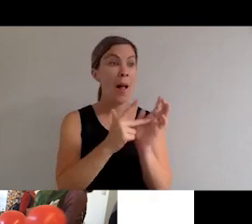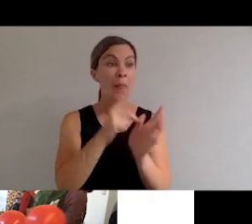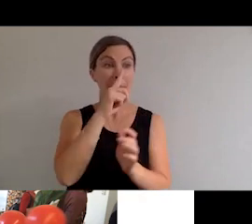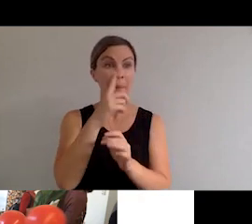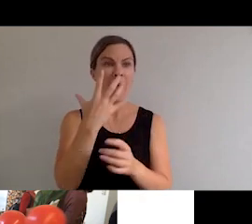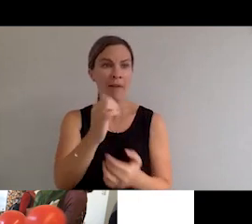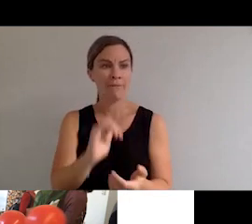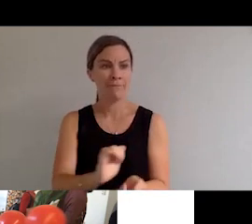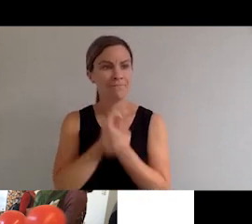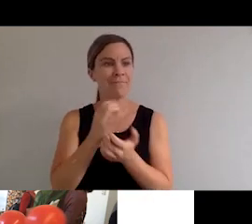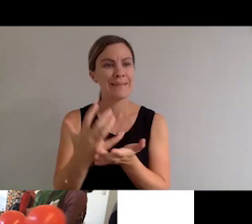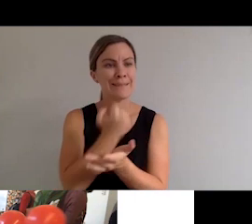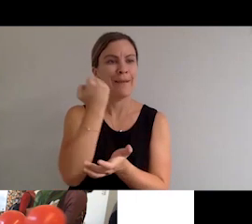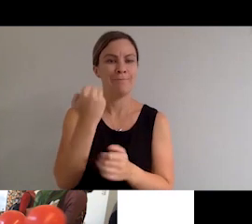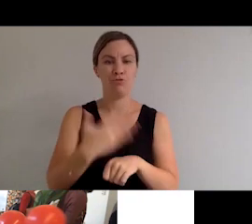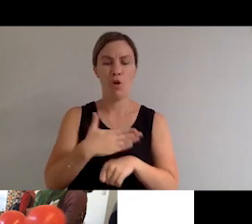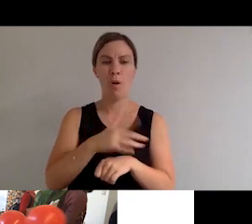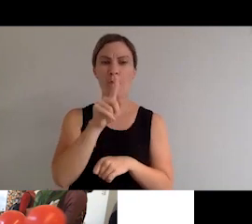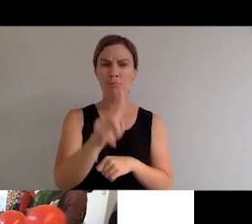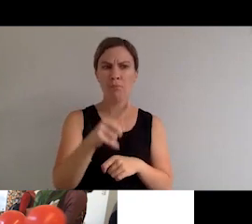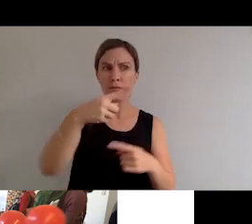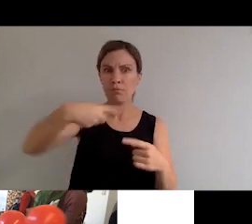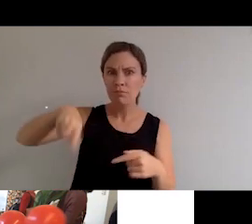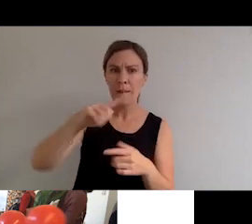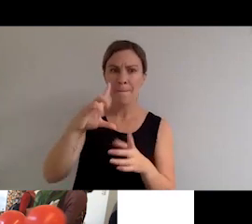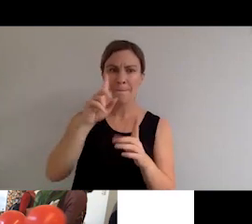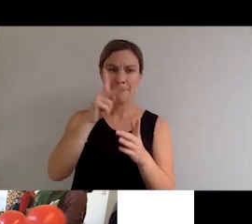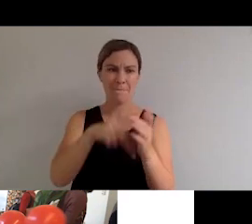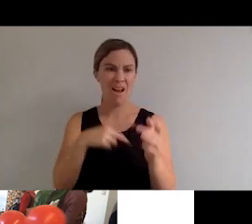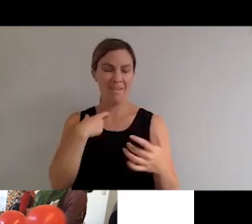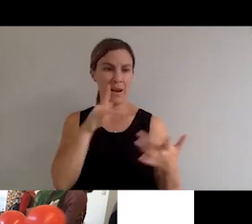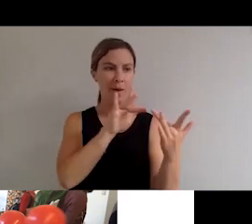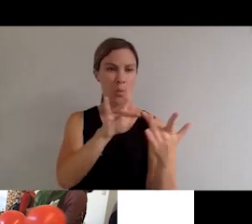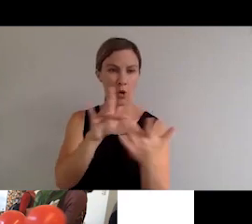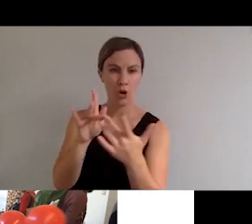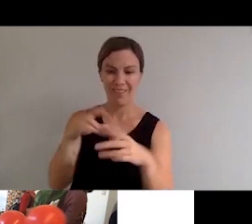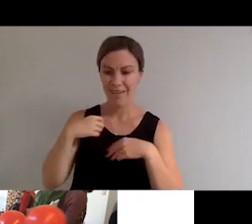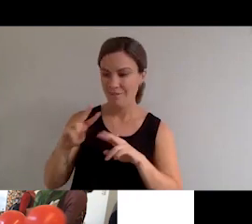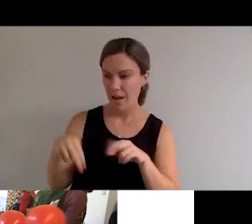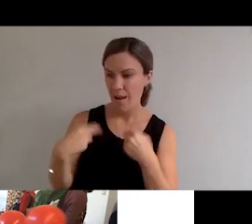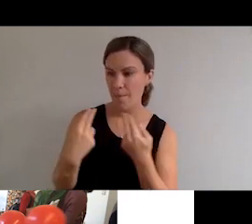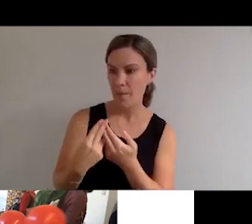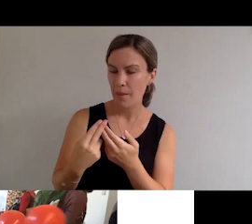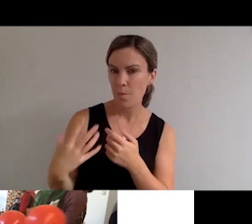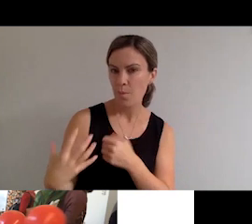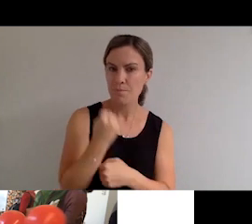part of our family and our community and our networks, we need to invite the artist it can practice we're re-- artistic